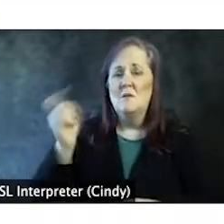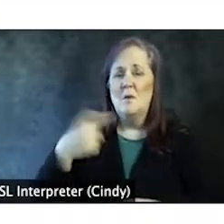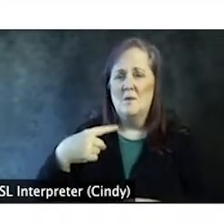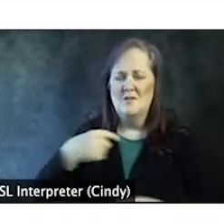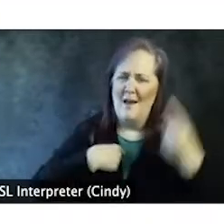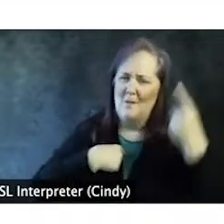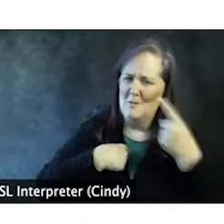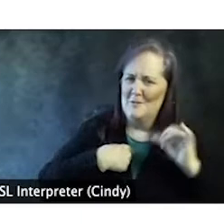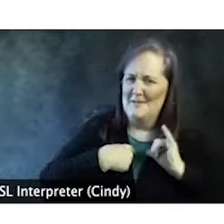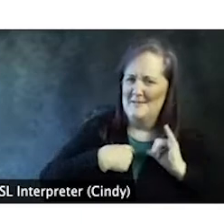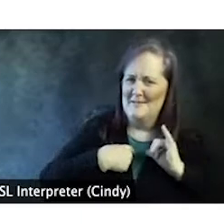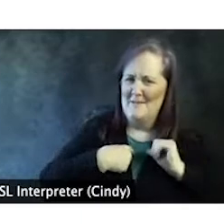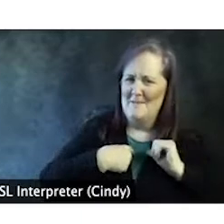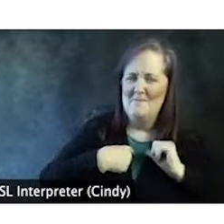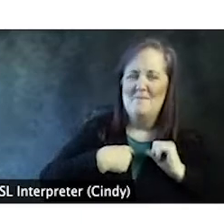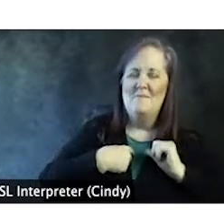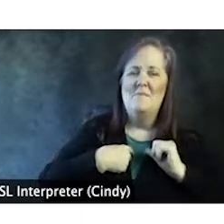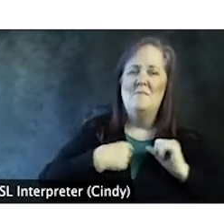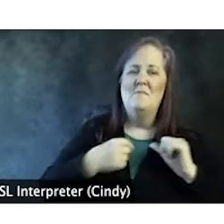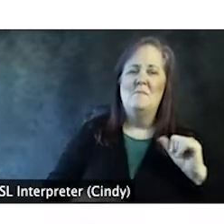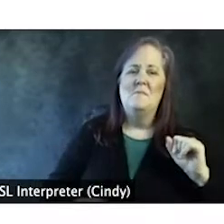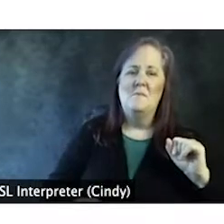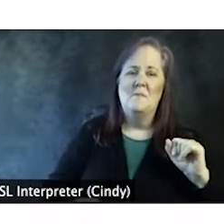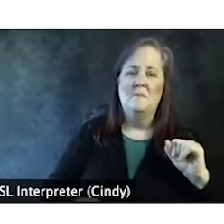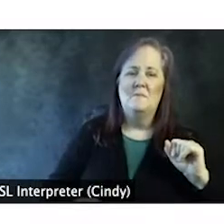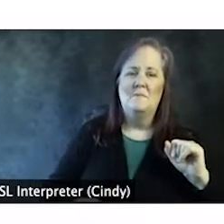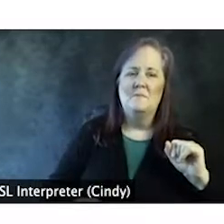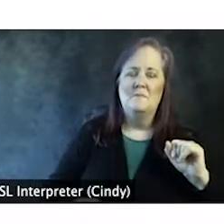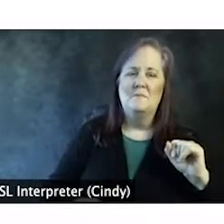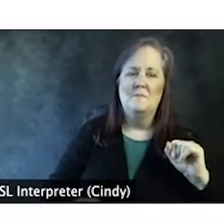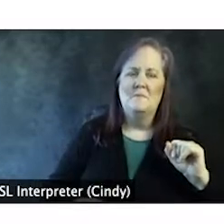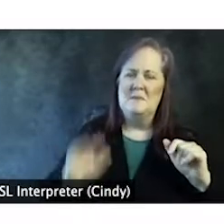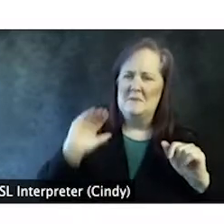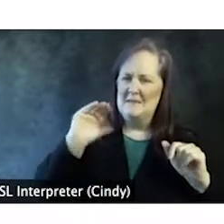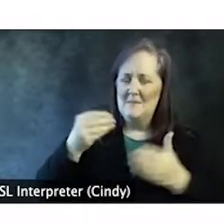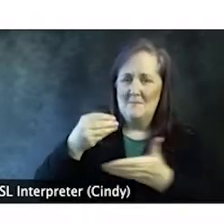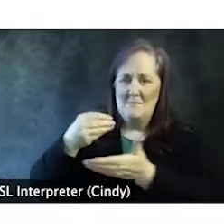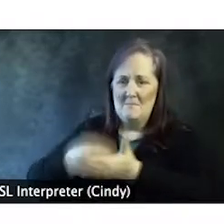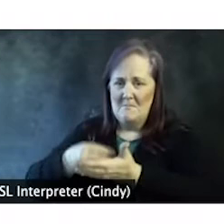Newspapers -- no newspapers endorsed it. But several did oppose it.